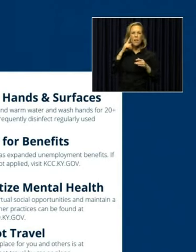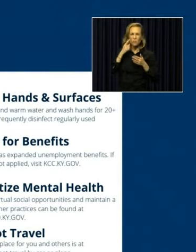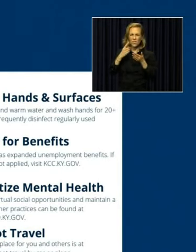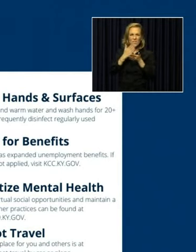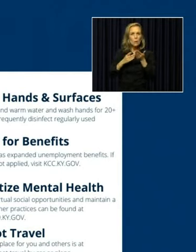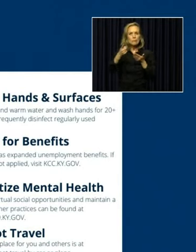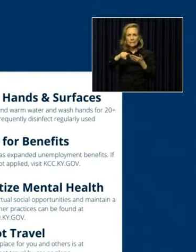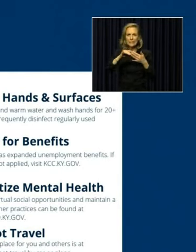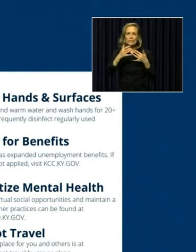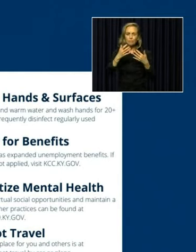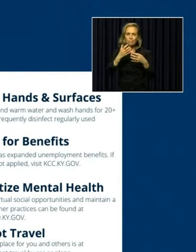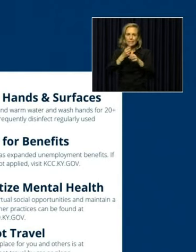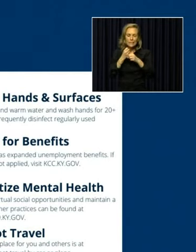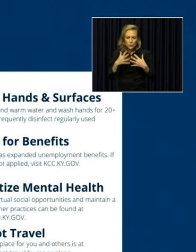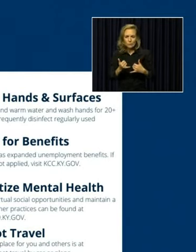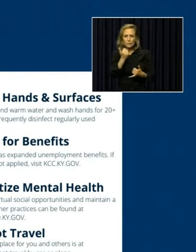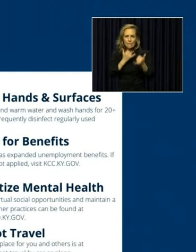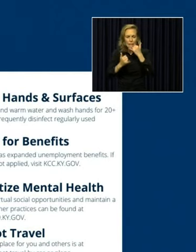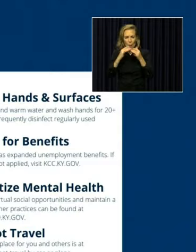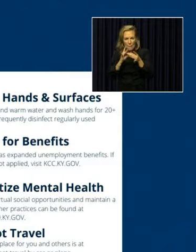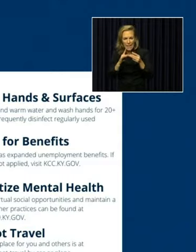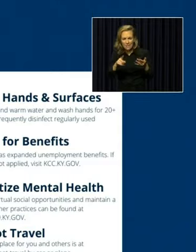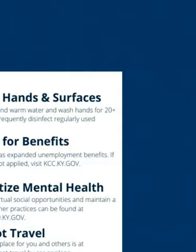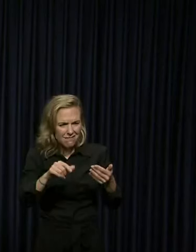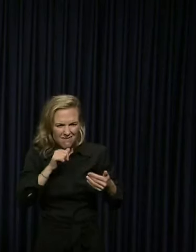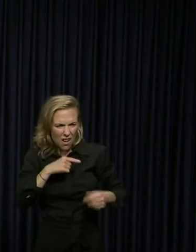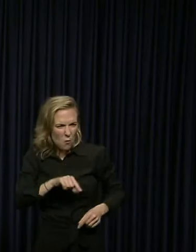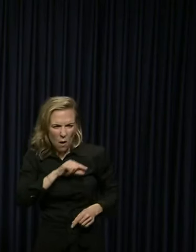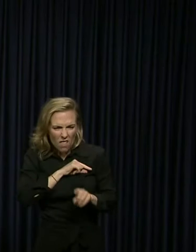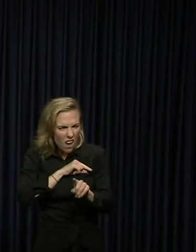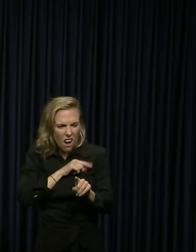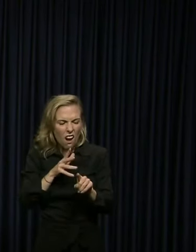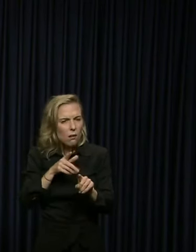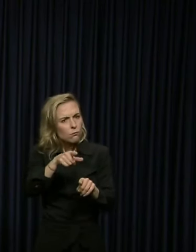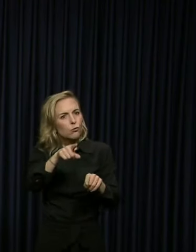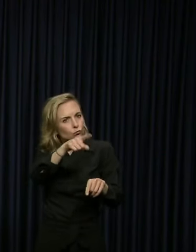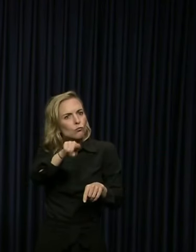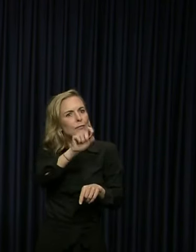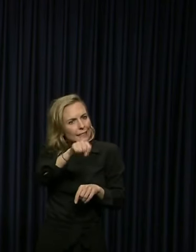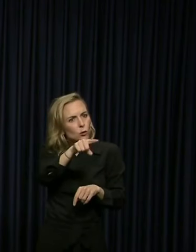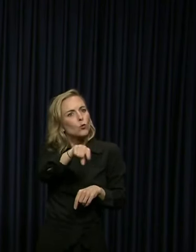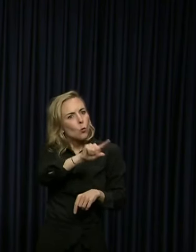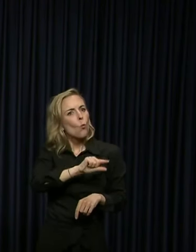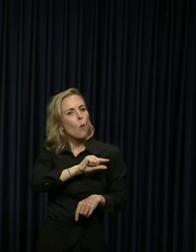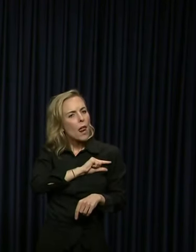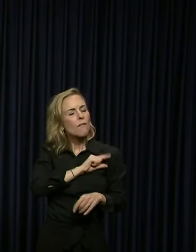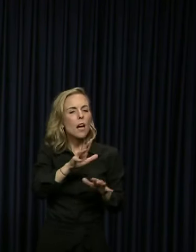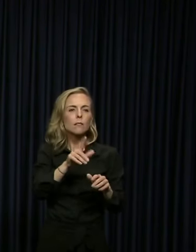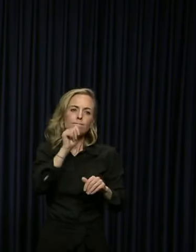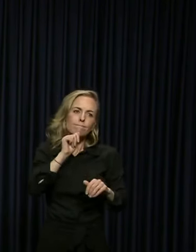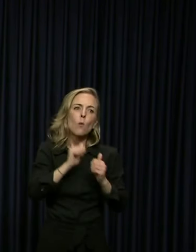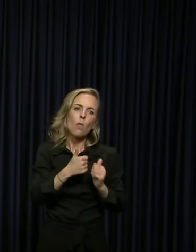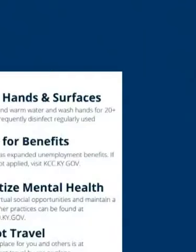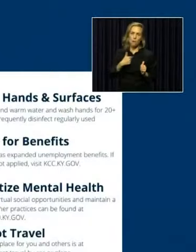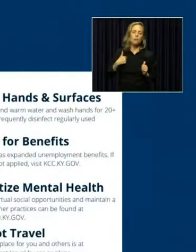IT SHOWS YOUR COMPASSION, AND THEN IT MAKES PEOPLE QUESTION HOW THEY'RE ACTUALLY DOING, AND THEN HOPEFULLY DOING THOSE